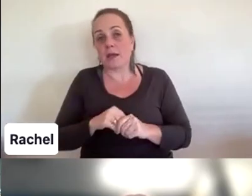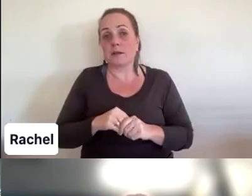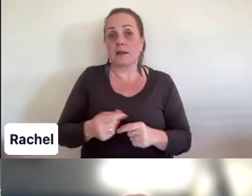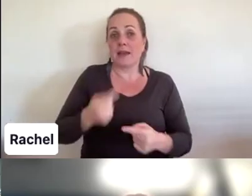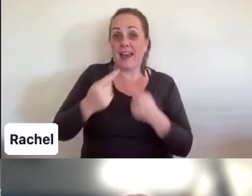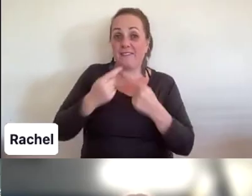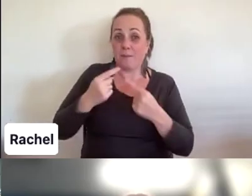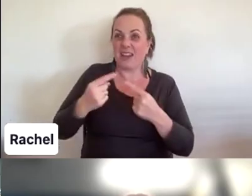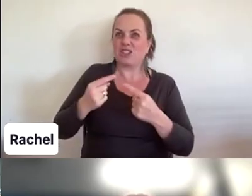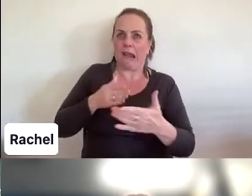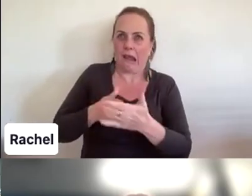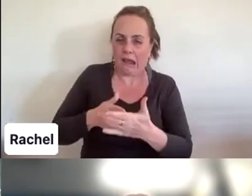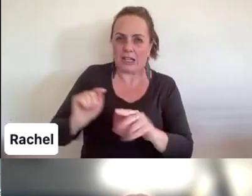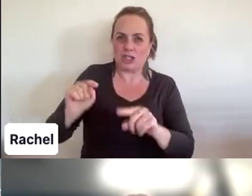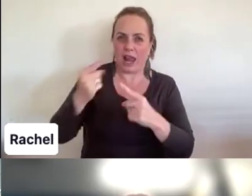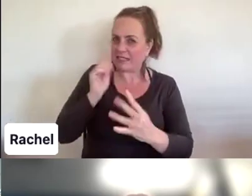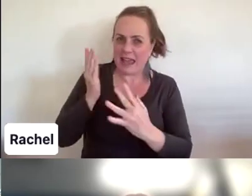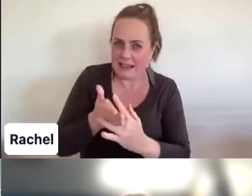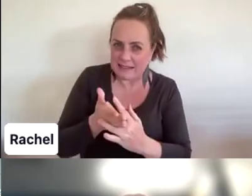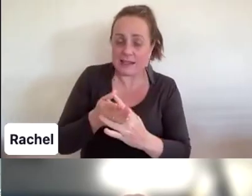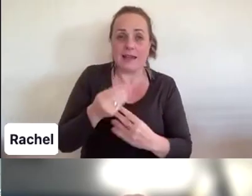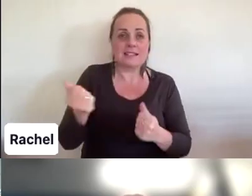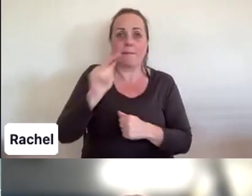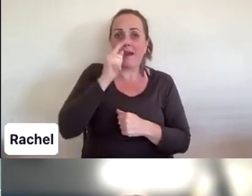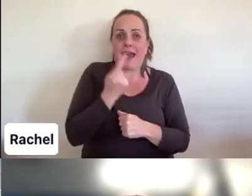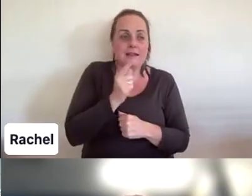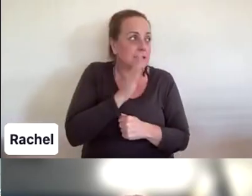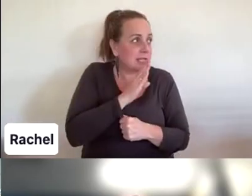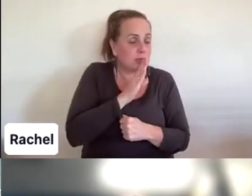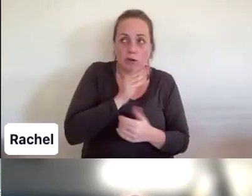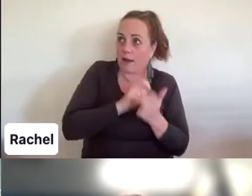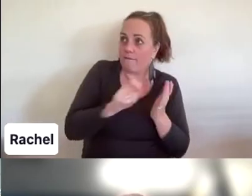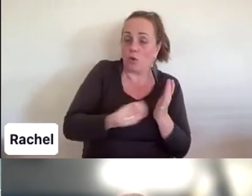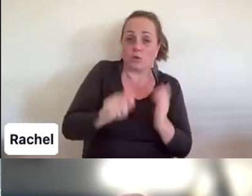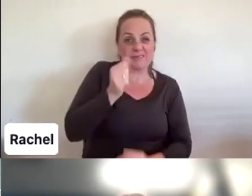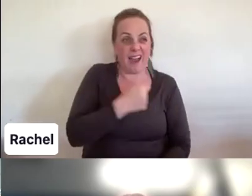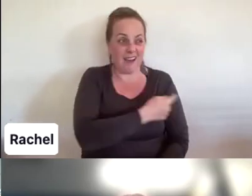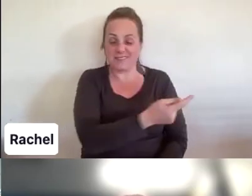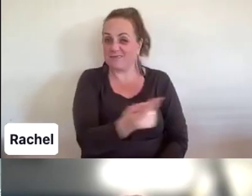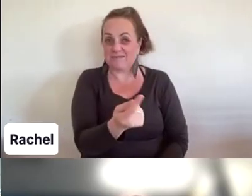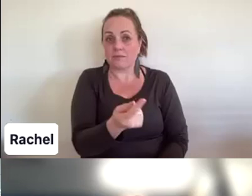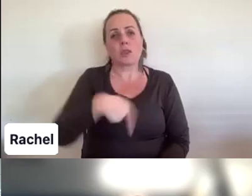not being able to vote independently and in secret. We also see differences across the system.